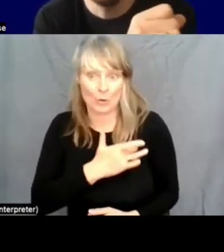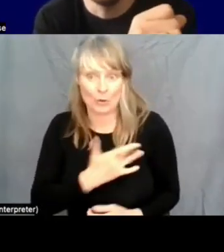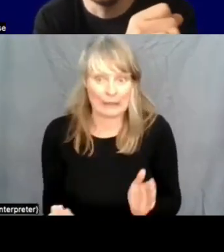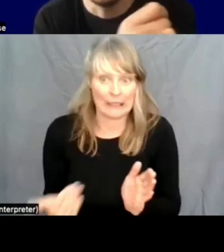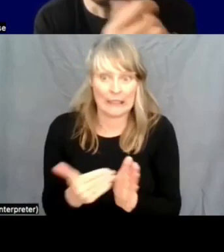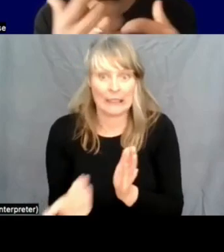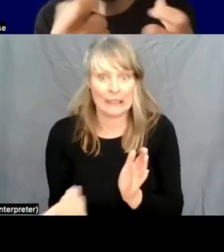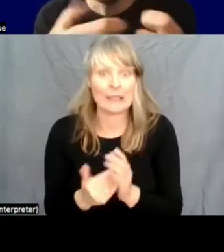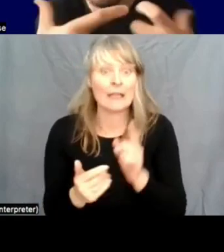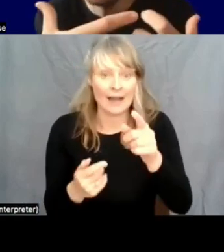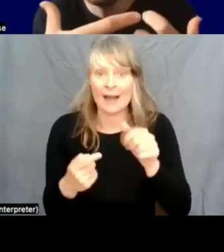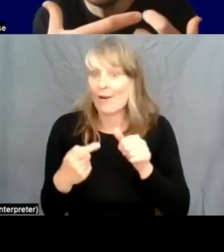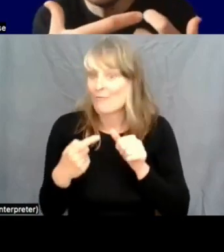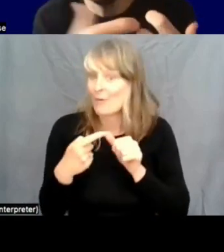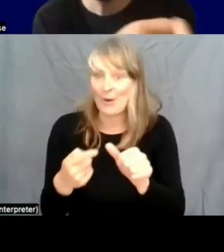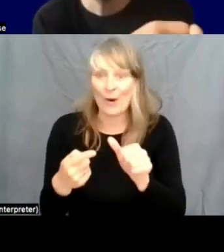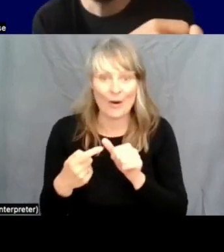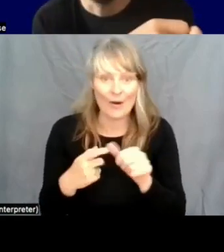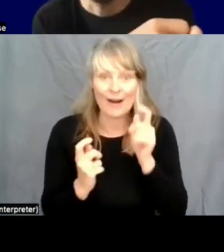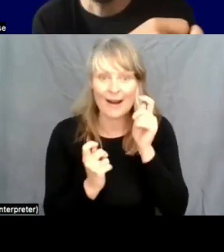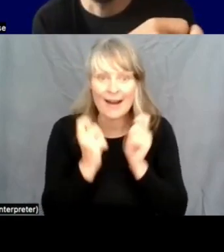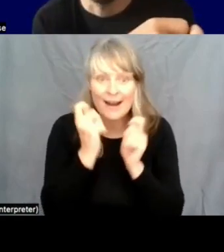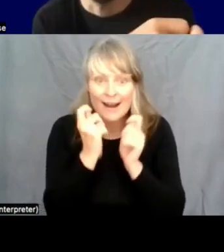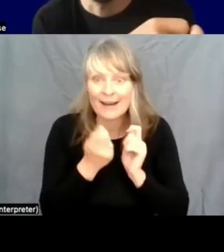to the emotion with the beaming smile on her face.